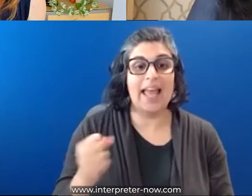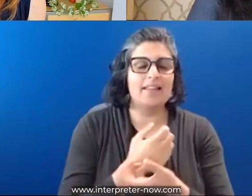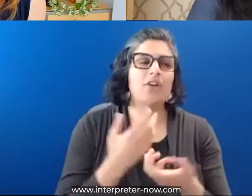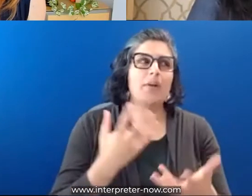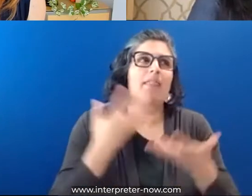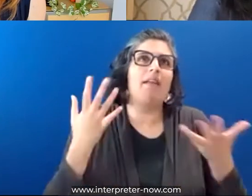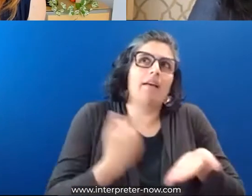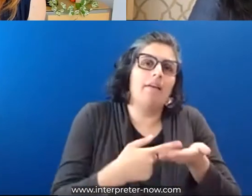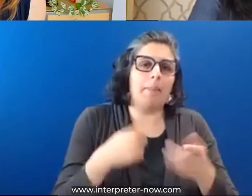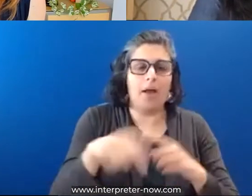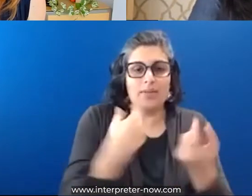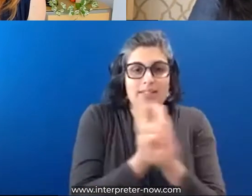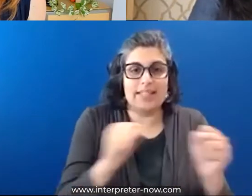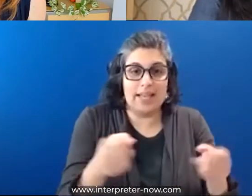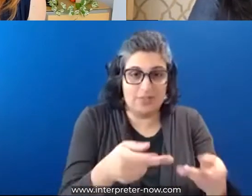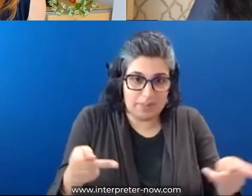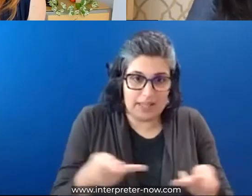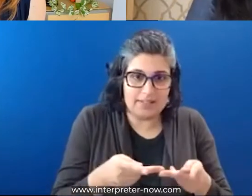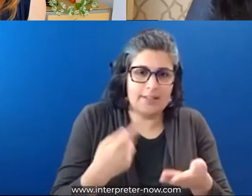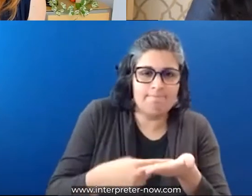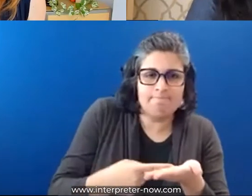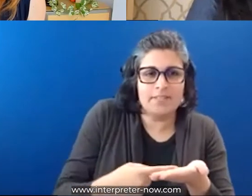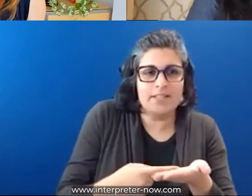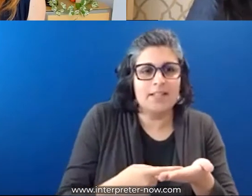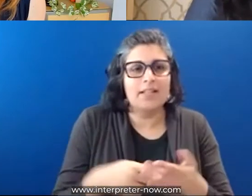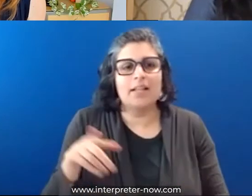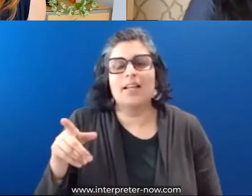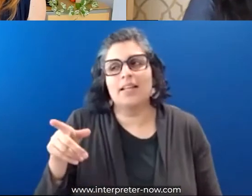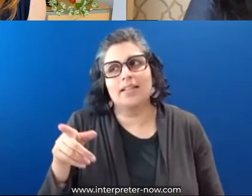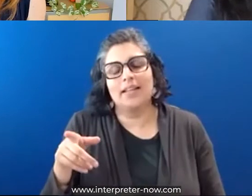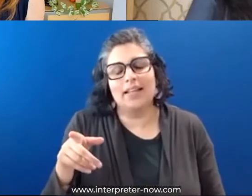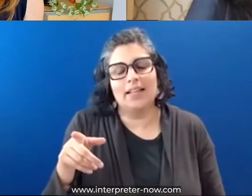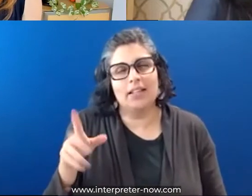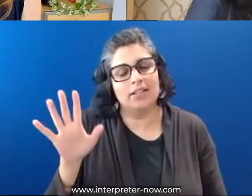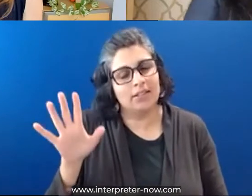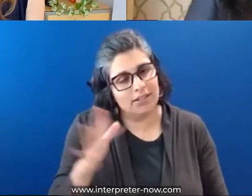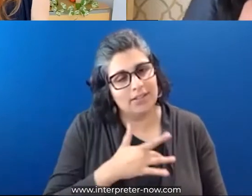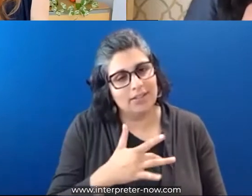He has been grappling with this a lot because by nature, he likes to troll. He likes to find the oppositional angle. With me, at least.